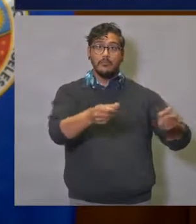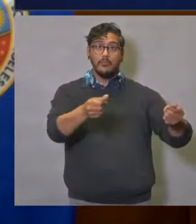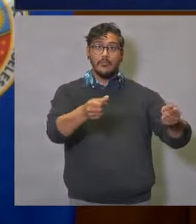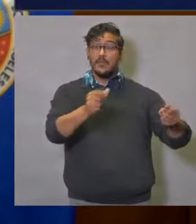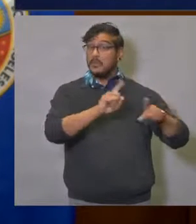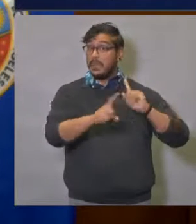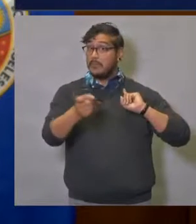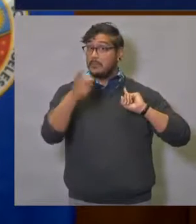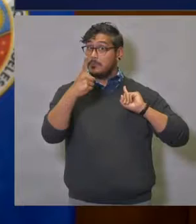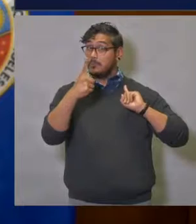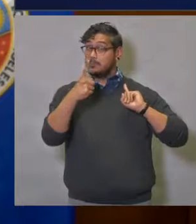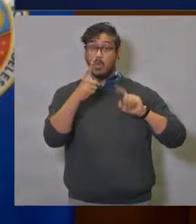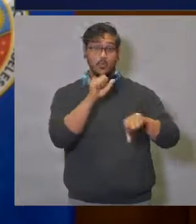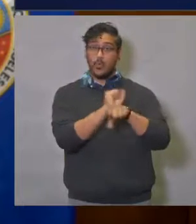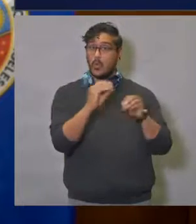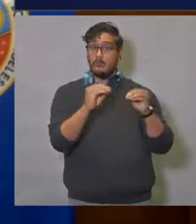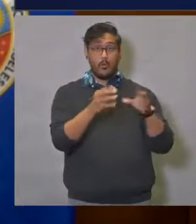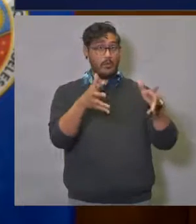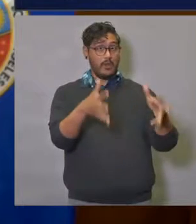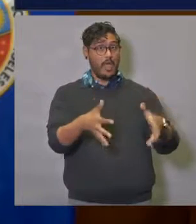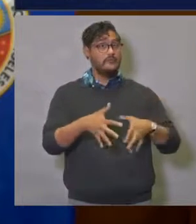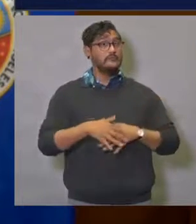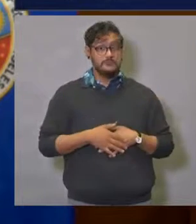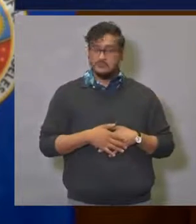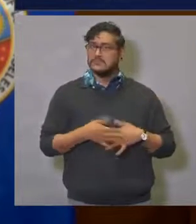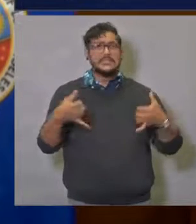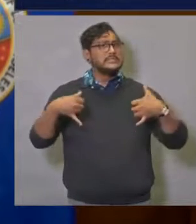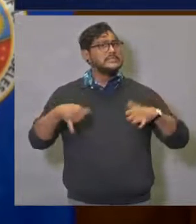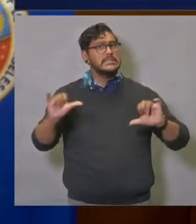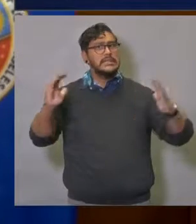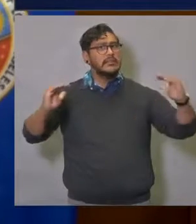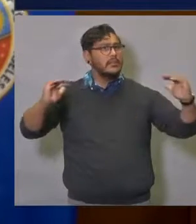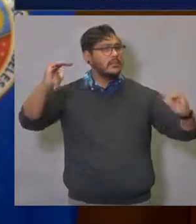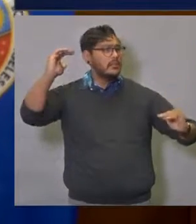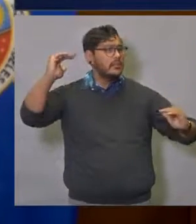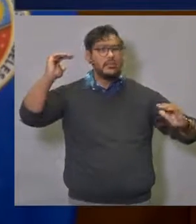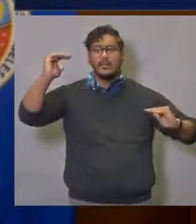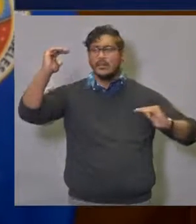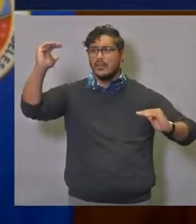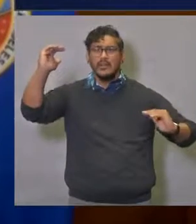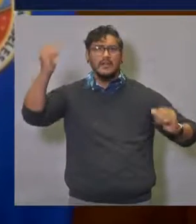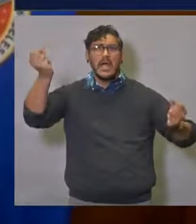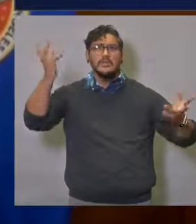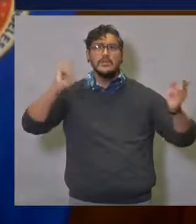THE RESPONSE. MORE WORK HAS TO BE DONE.